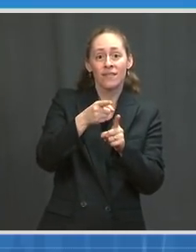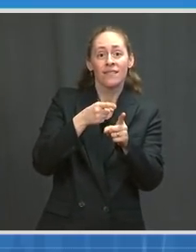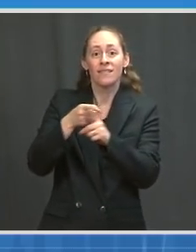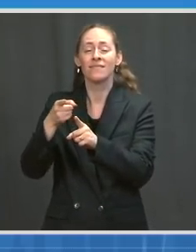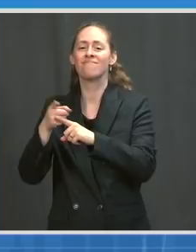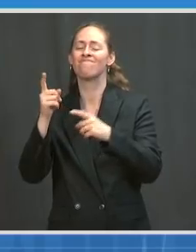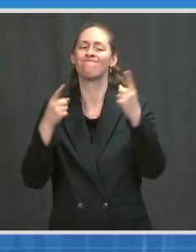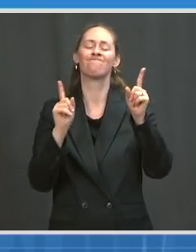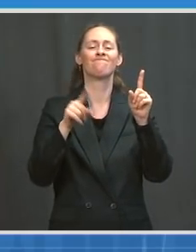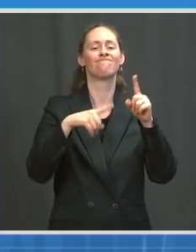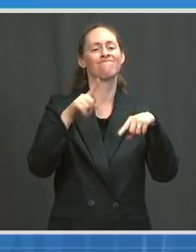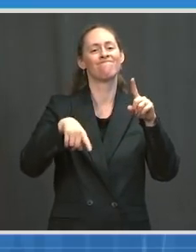Mr. Slavitt: Thank you. Next question.